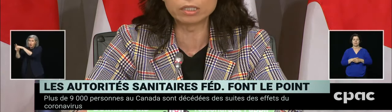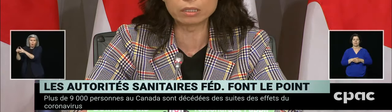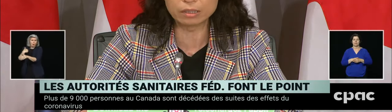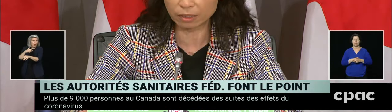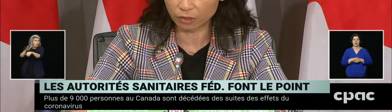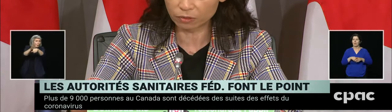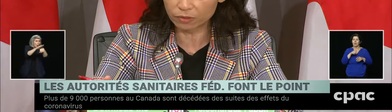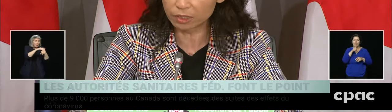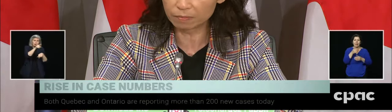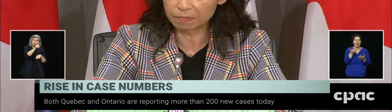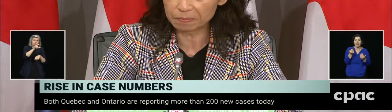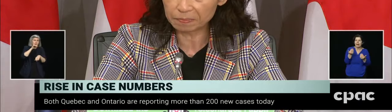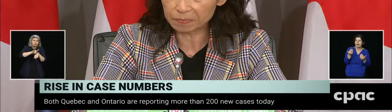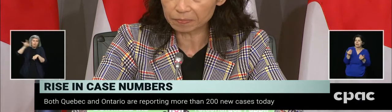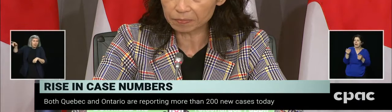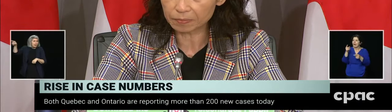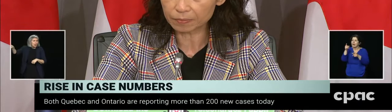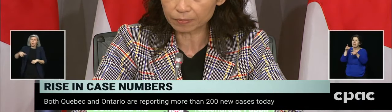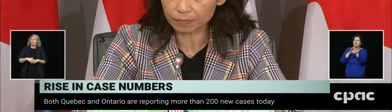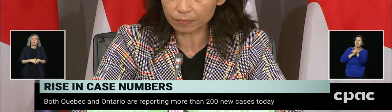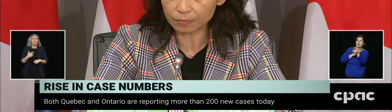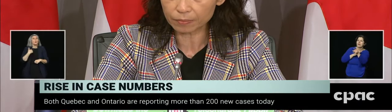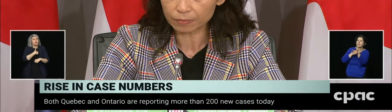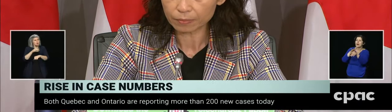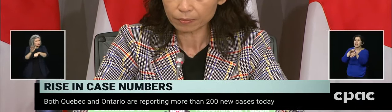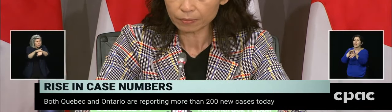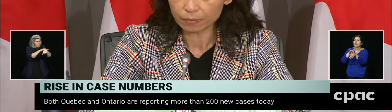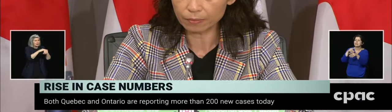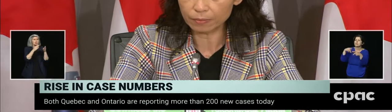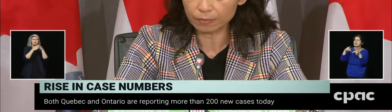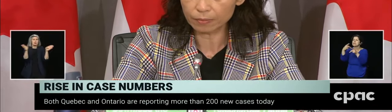TO PROVIDE ADVICE.